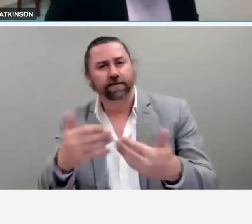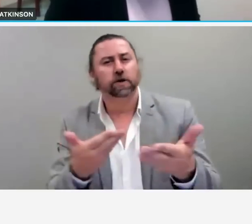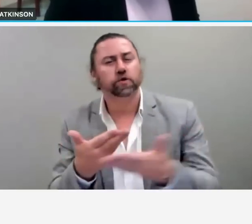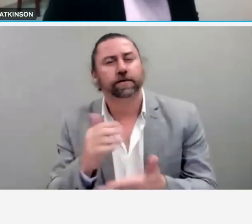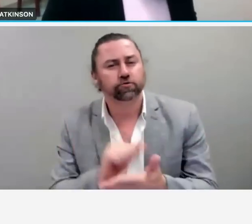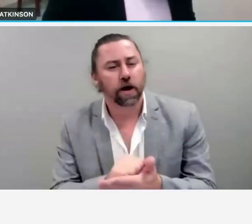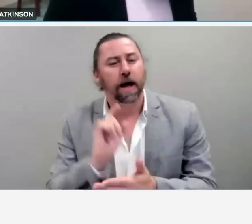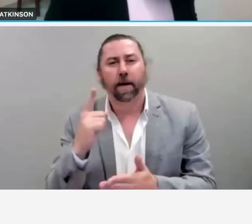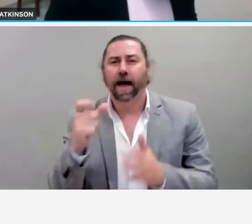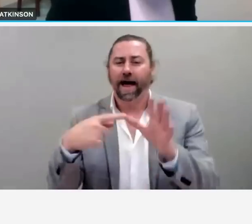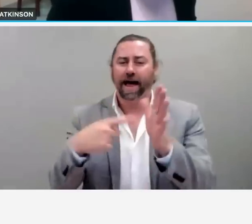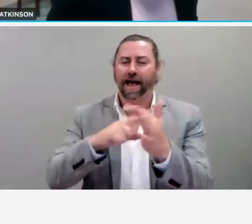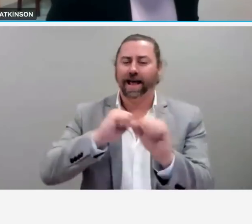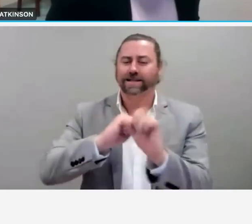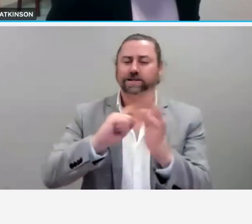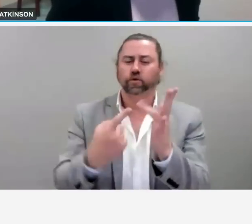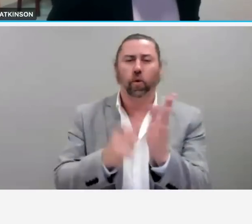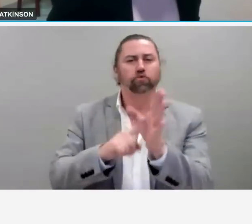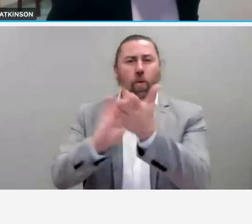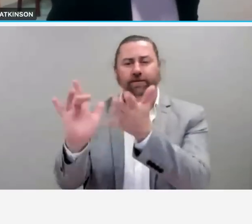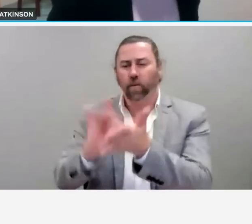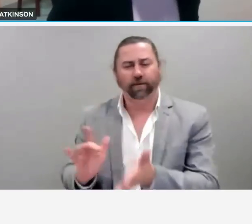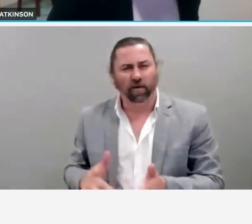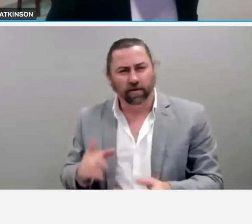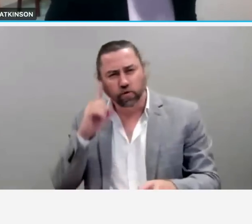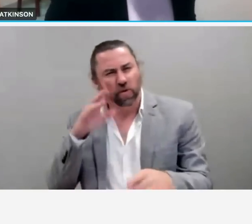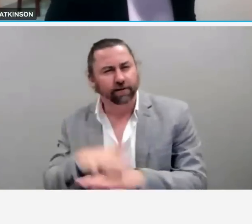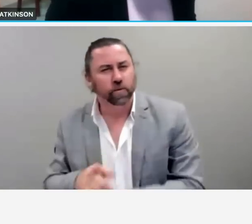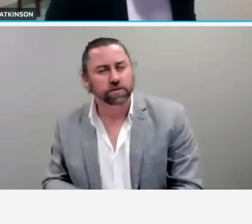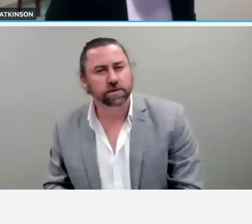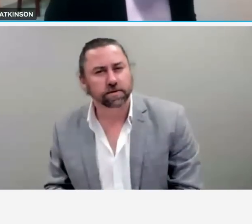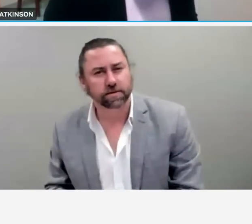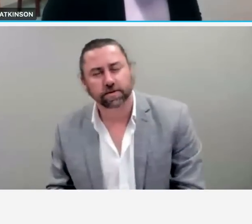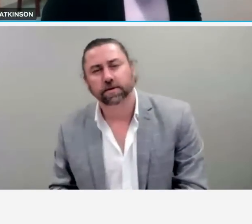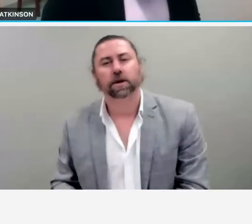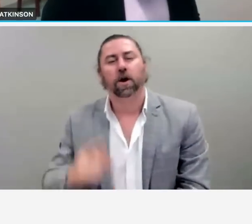removed because they were confusing. We heard that services that older Australians thought